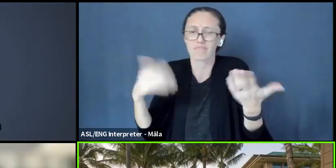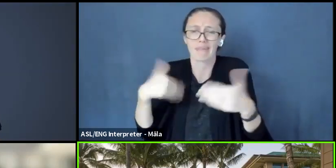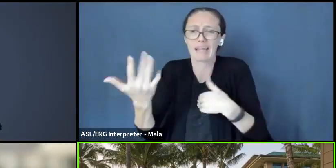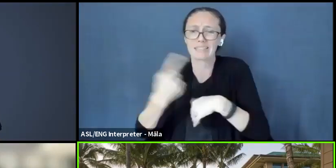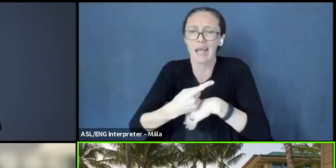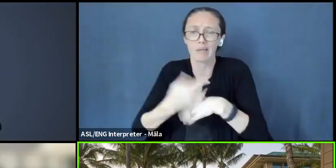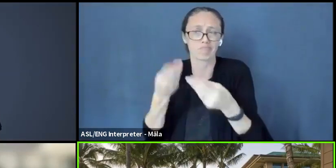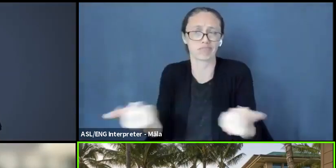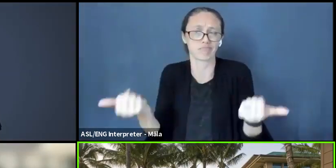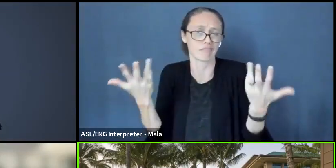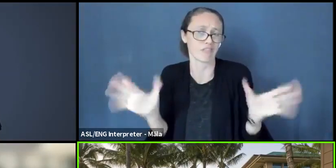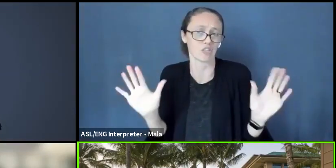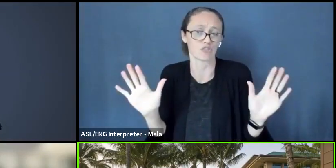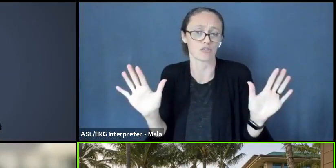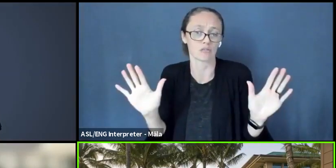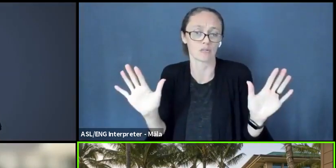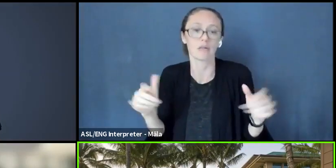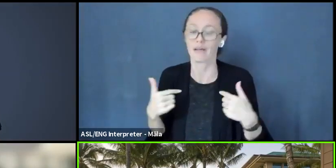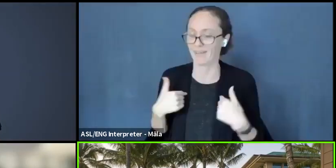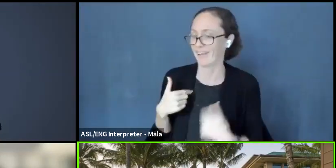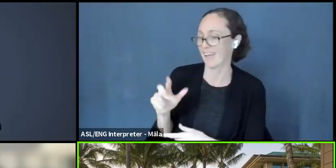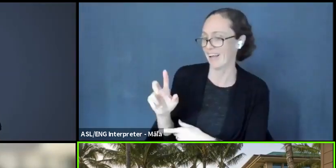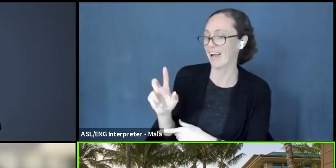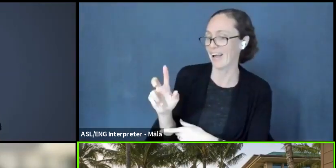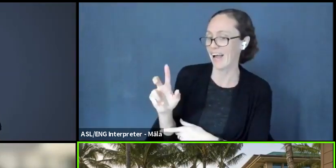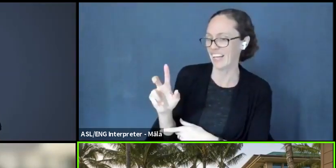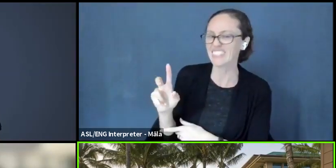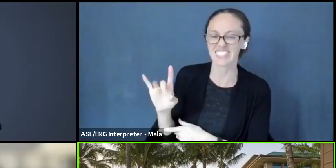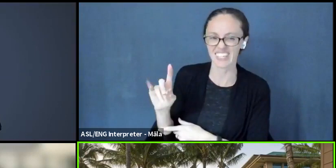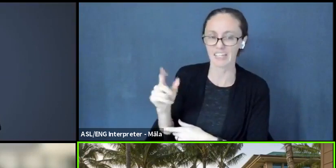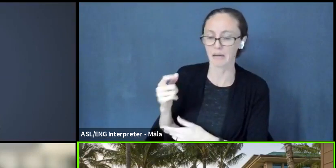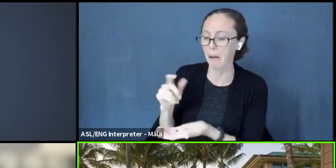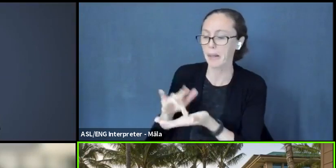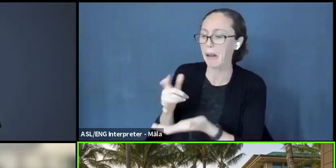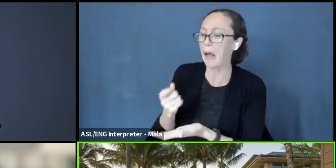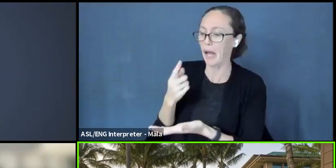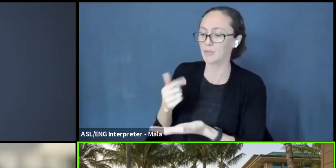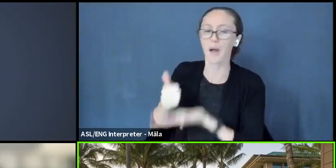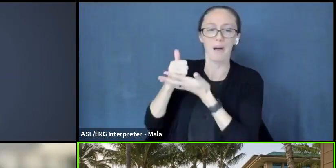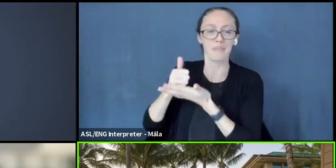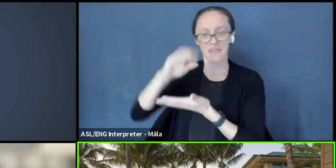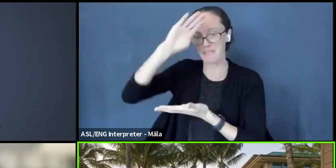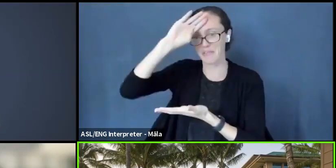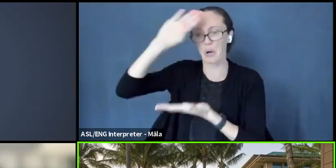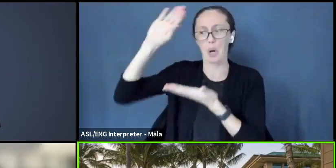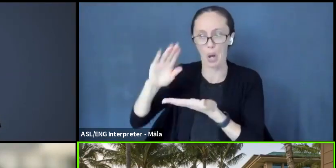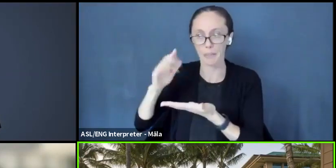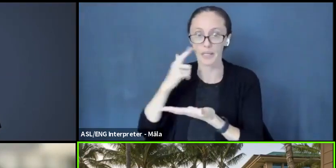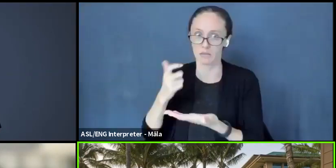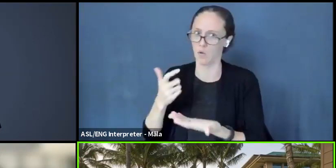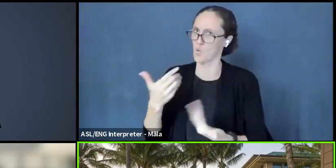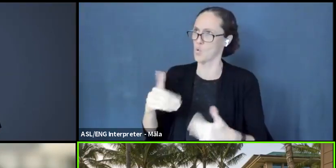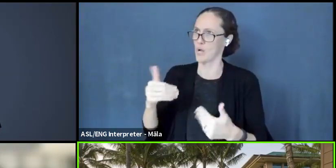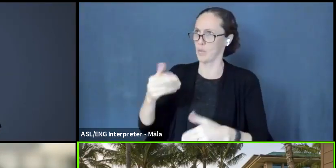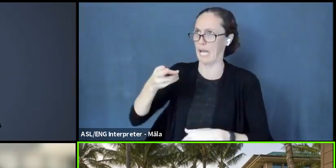I did take one dose of fever reducing medicine because it was really high and I was having